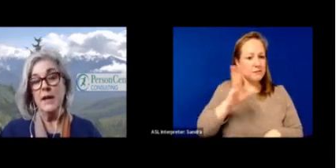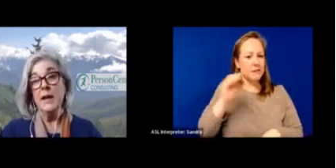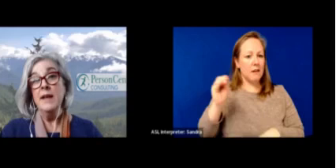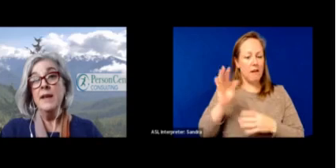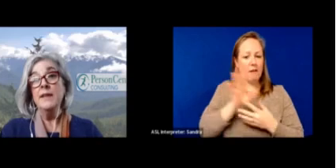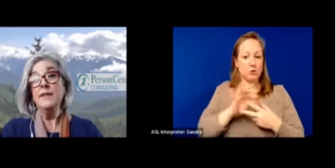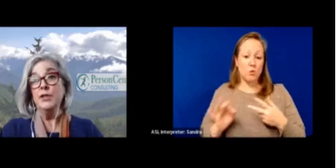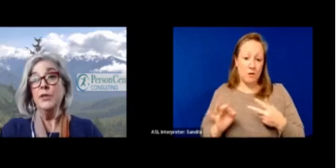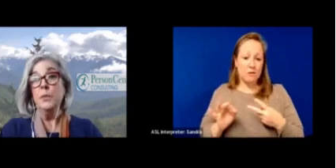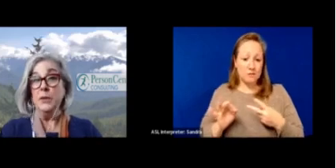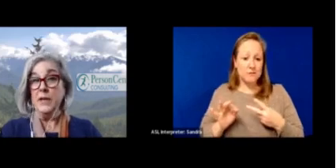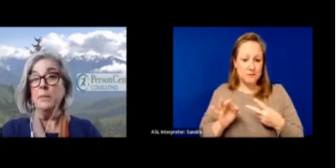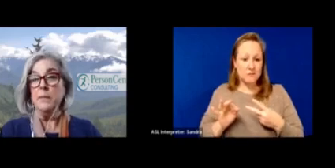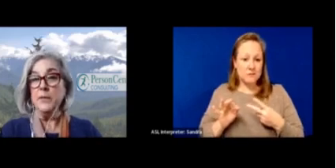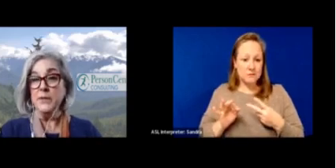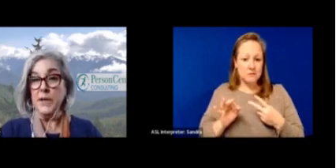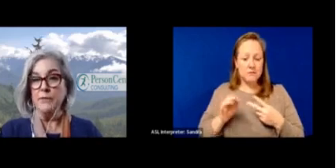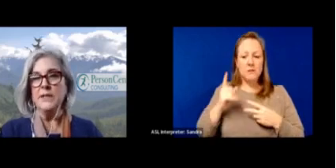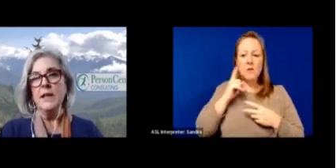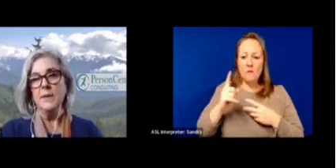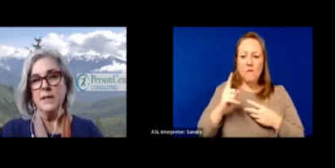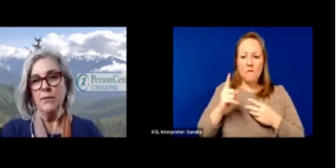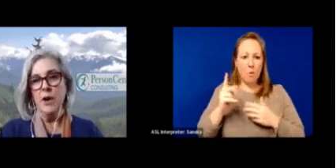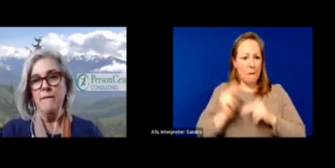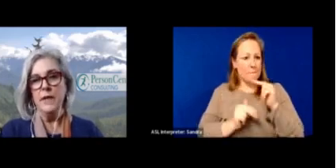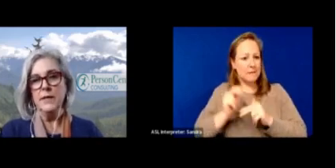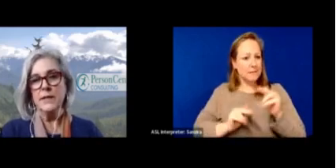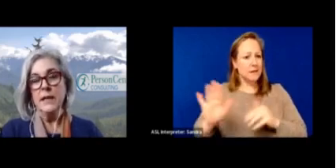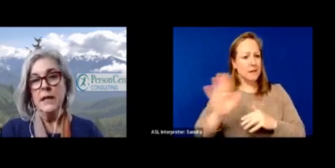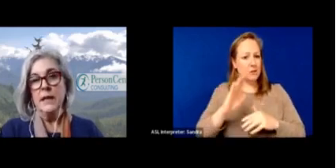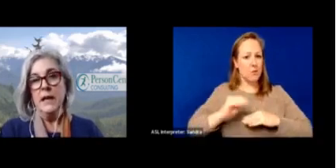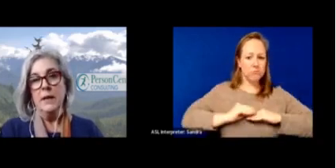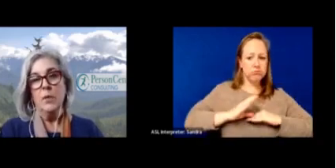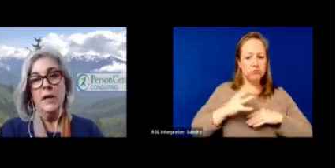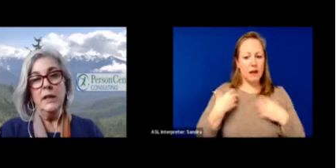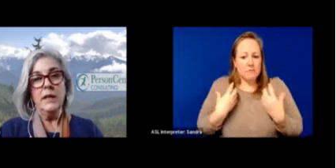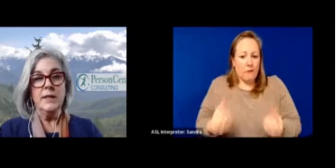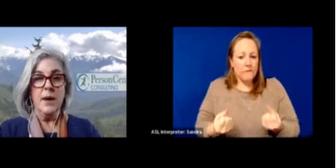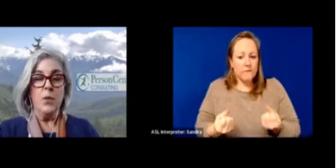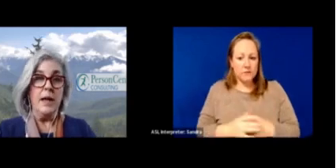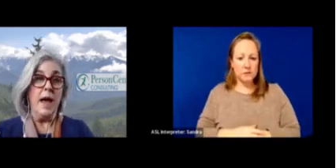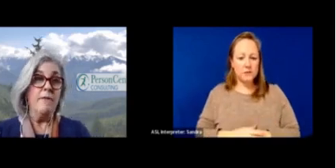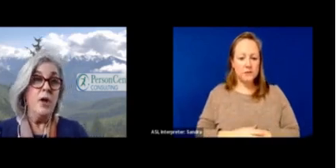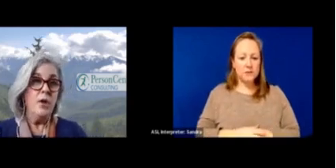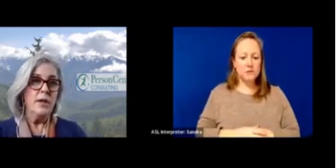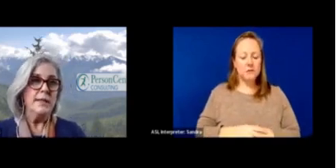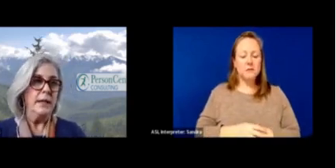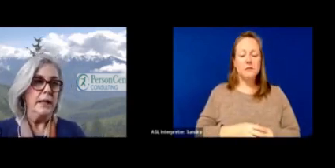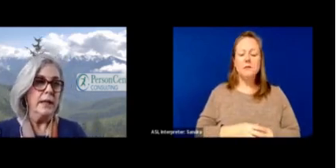system, some of our systems, some of these large human service systems, we tend to maybe protect ourselves or we